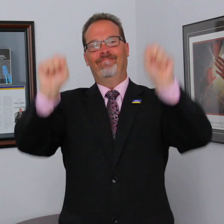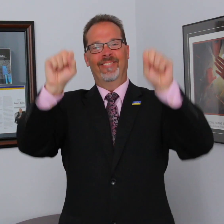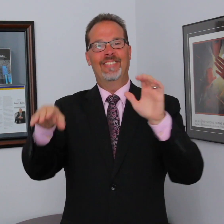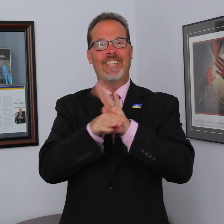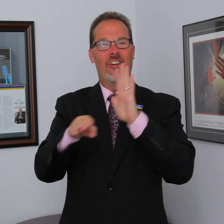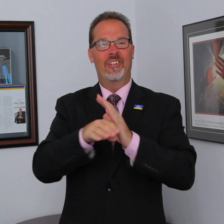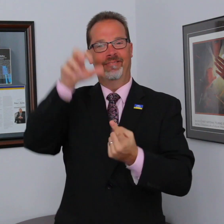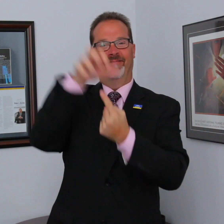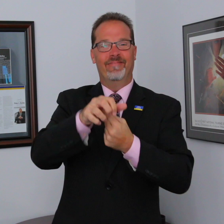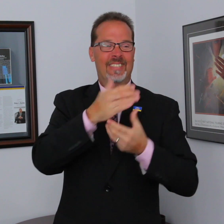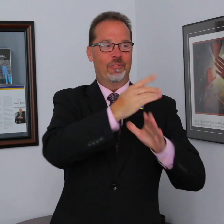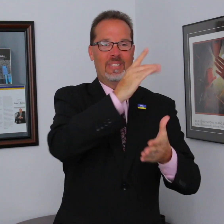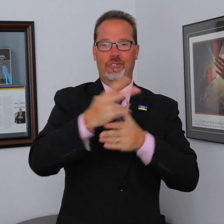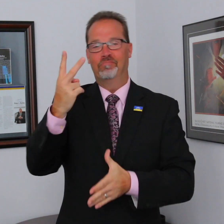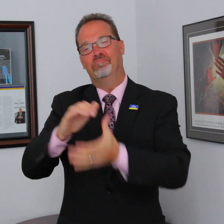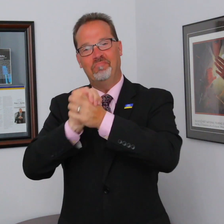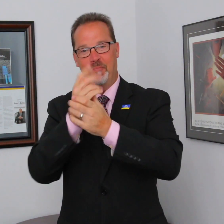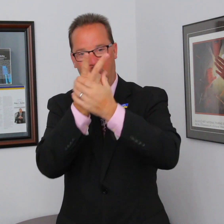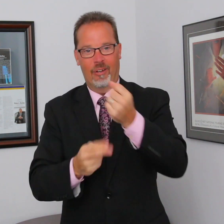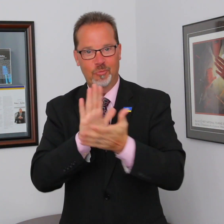Pennsylvania School for the Deaf won Division II in Philadelphia. It's great to have two championship